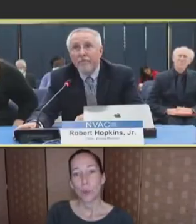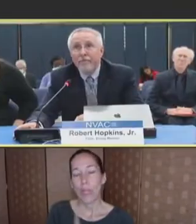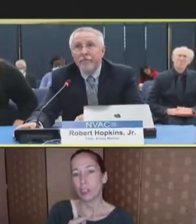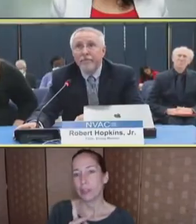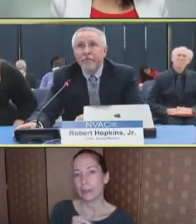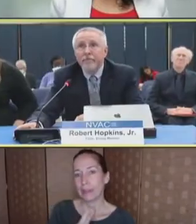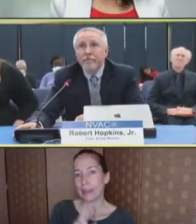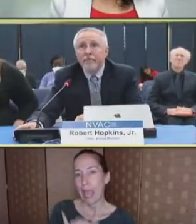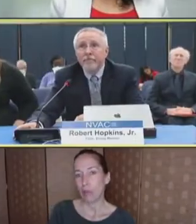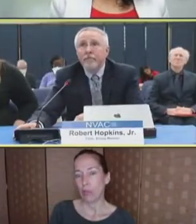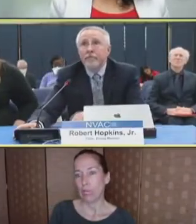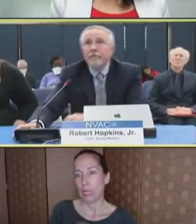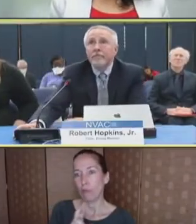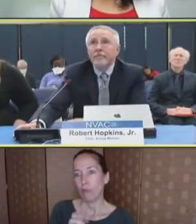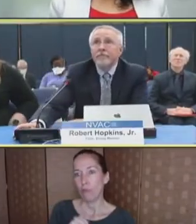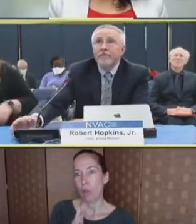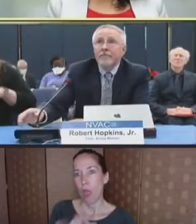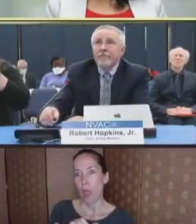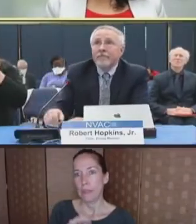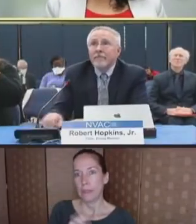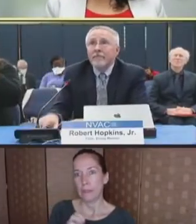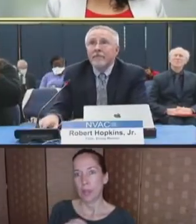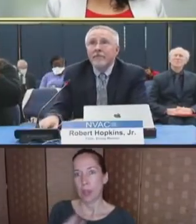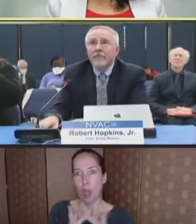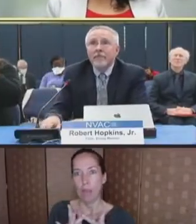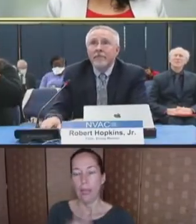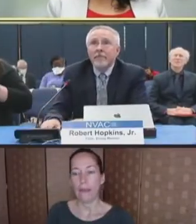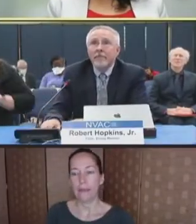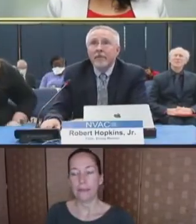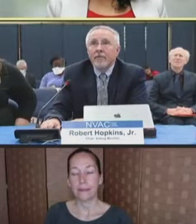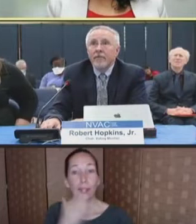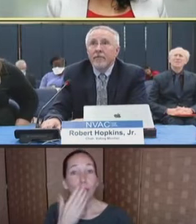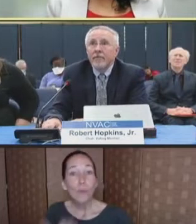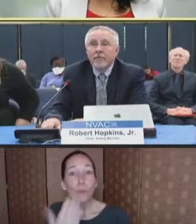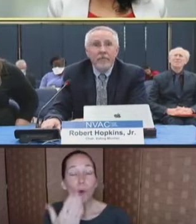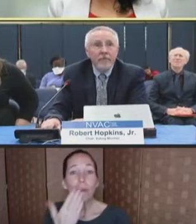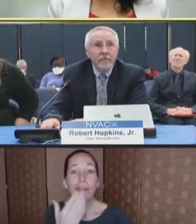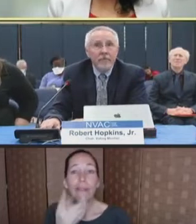Carrie Robinson: Good morning, and thank you for the opportunity to participate in